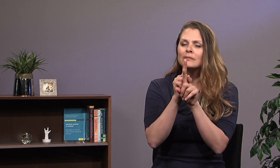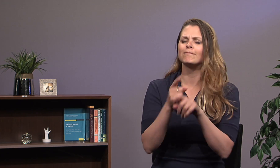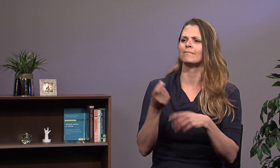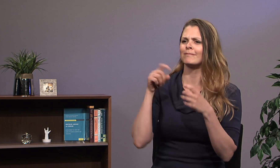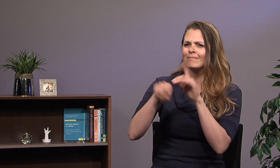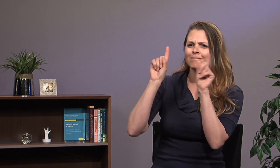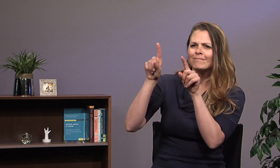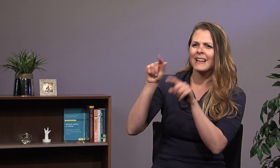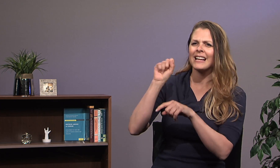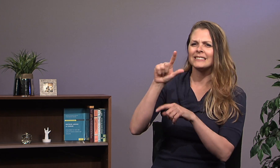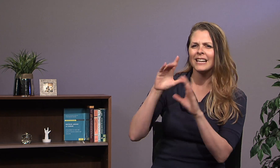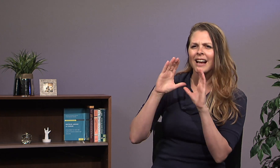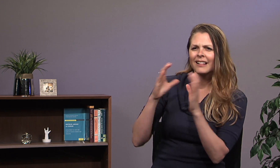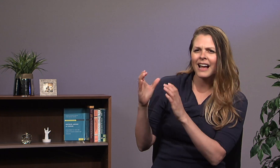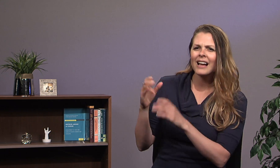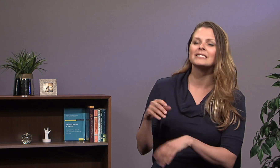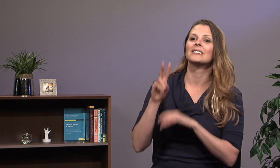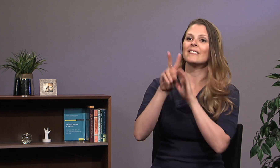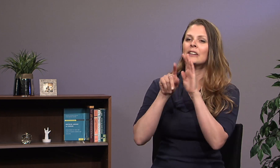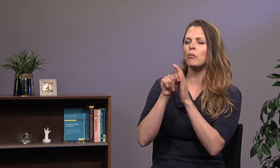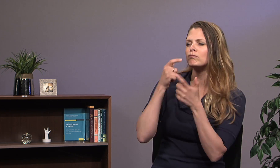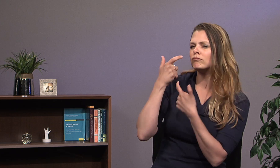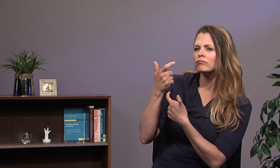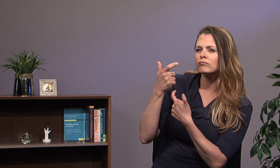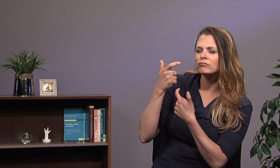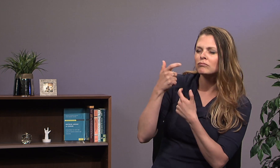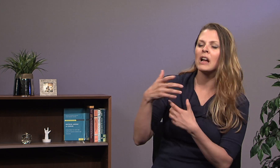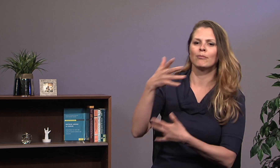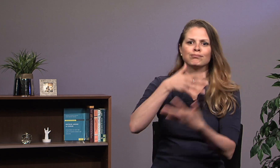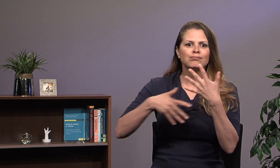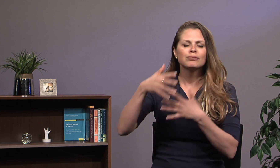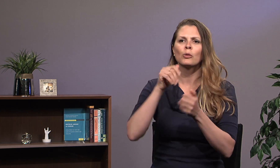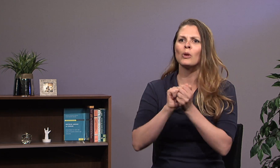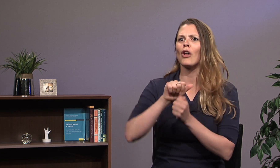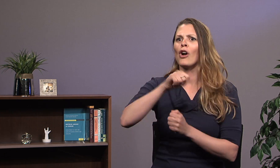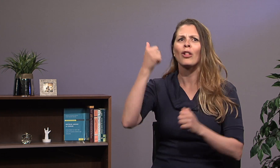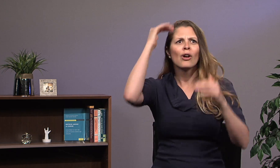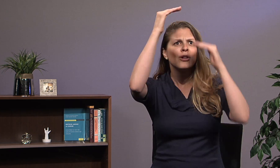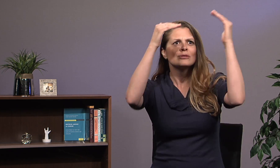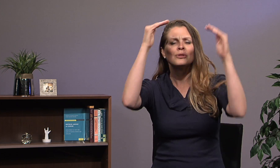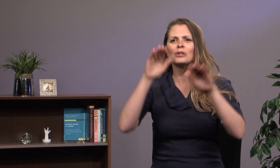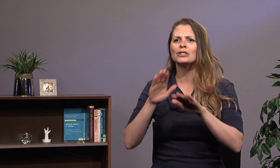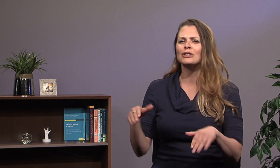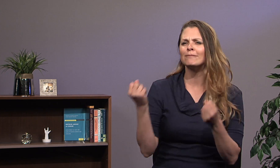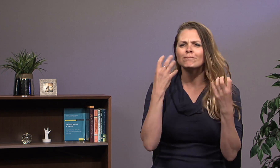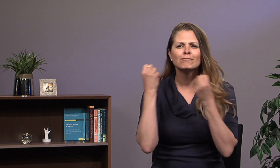access to ASL classes, video resources, and interaction with adult and child ASL users,